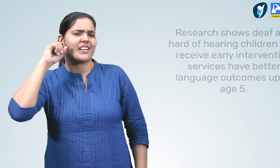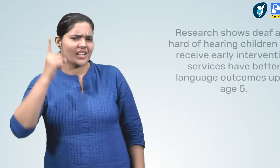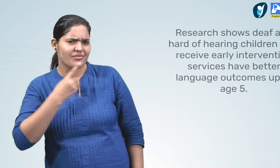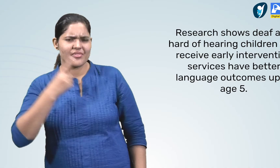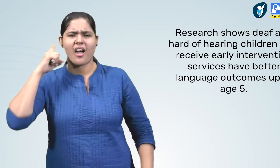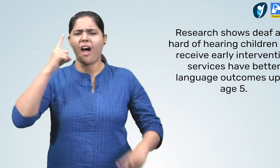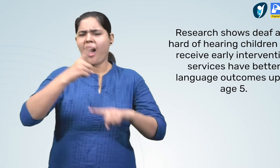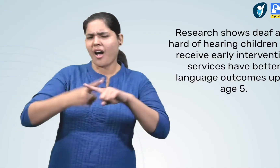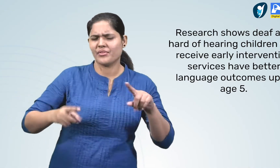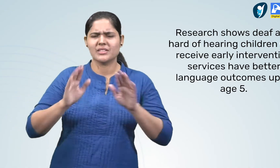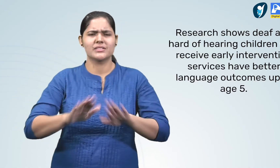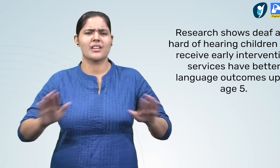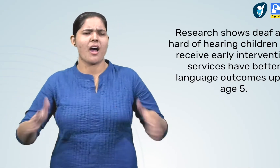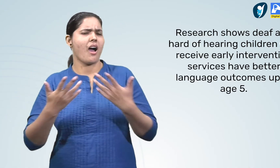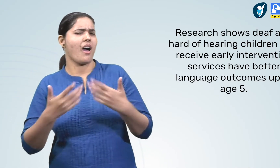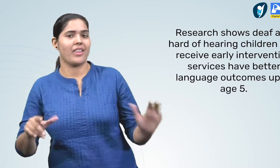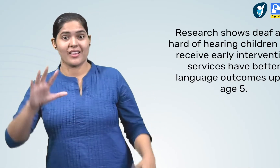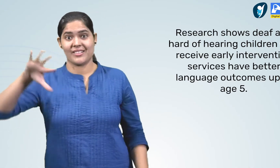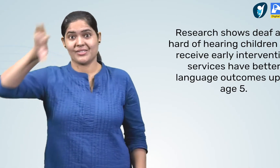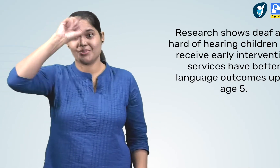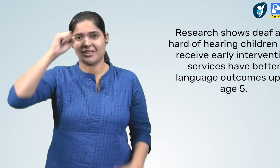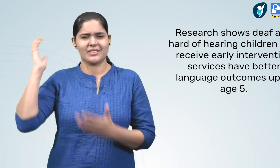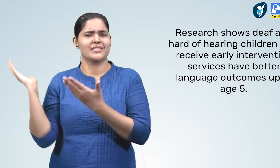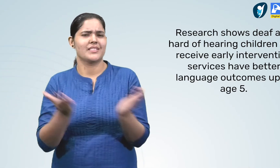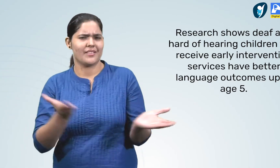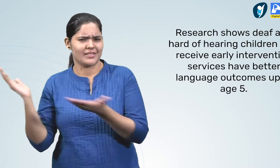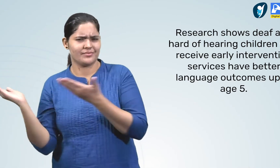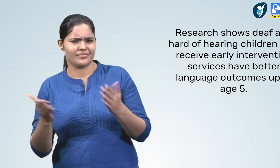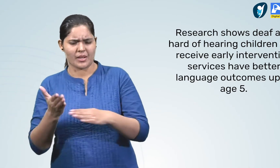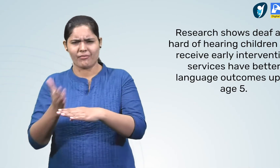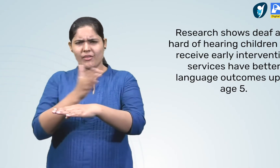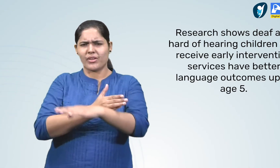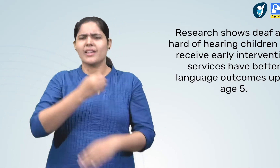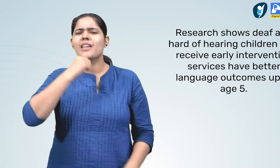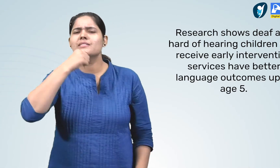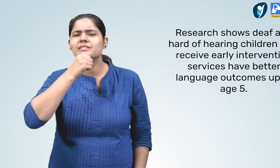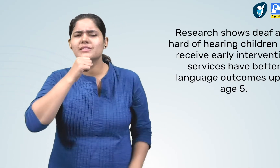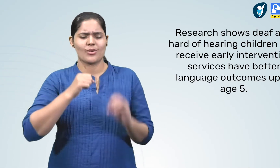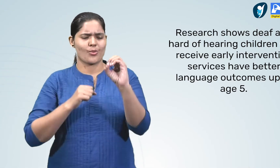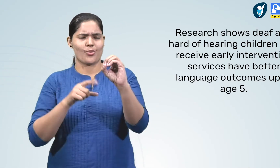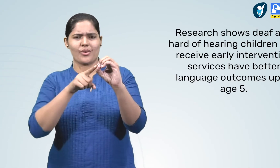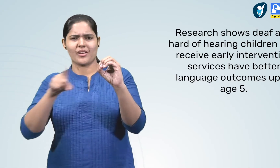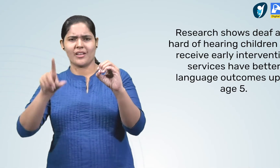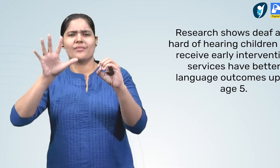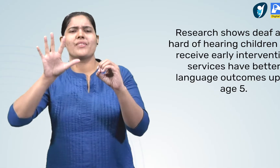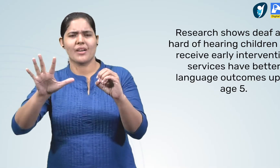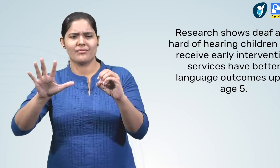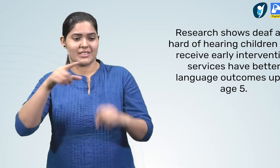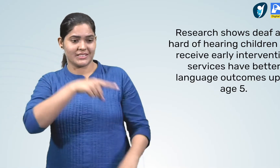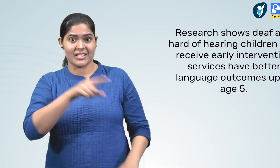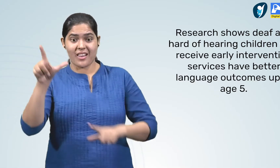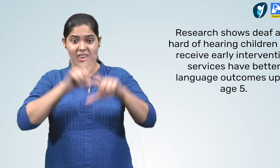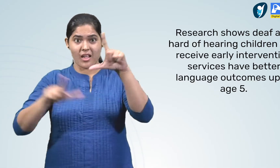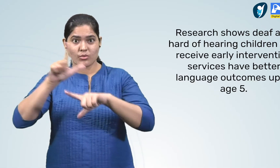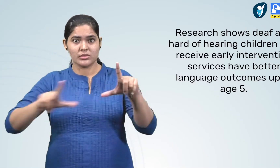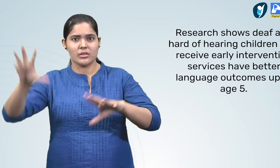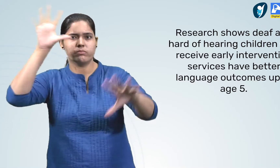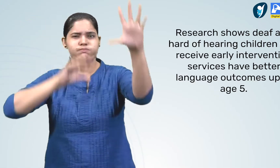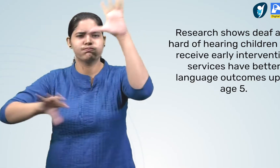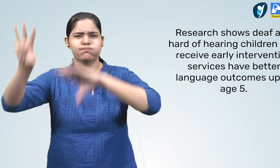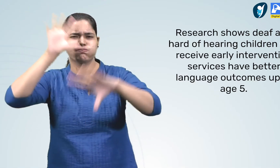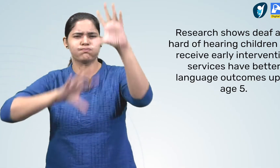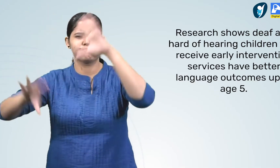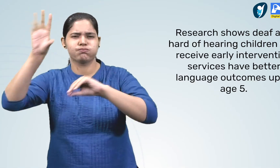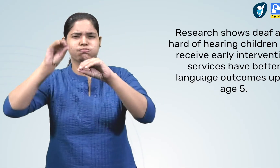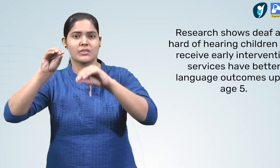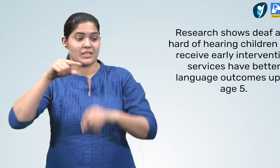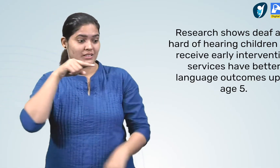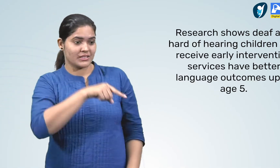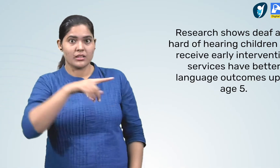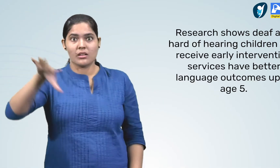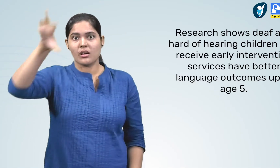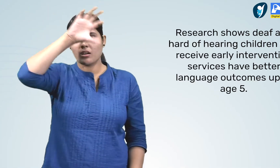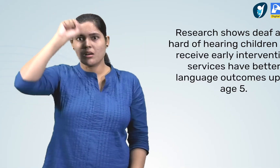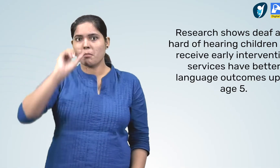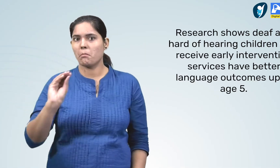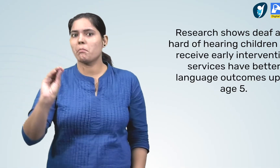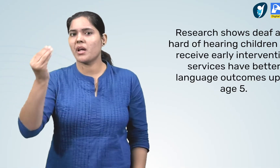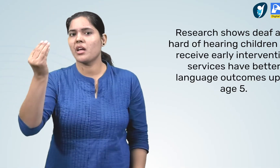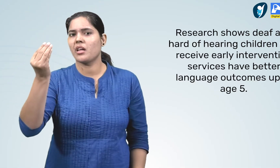Deaf and hard of hearing children who received an early intervention service up to age 5 have better language outcomes.